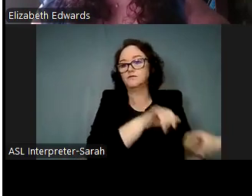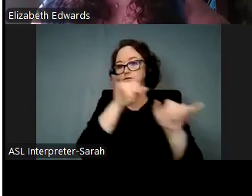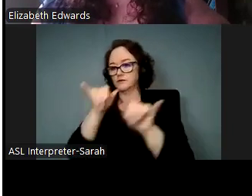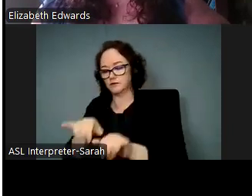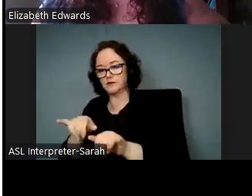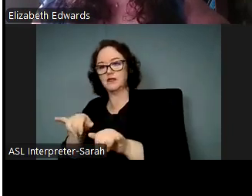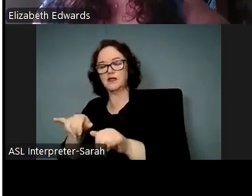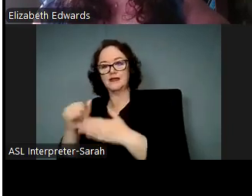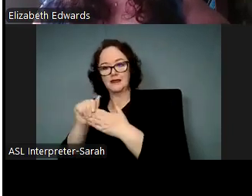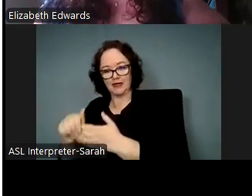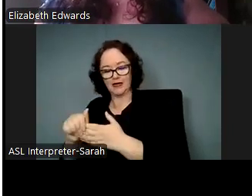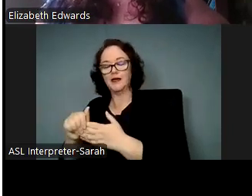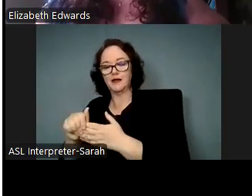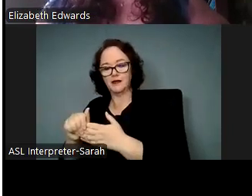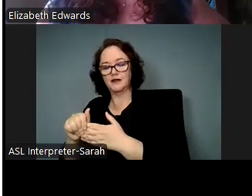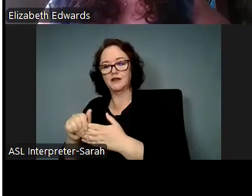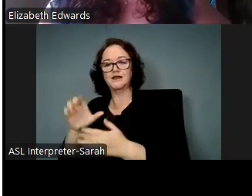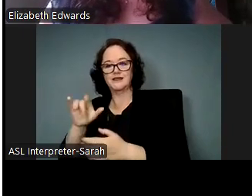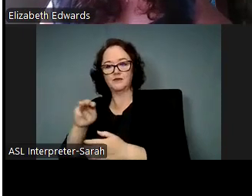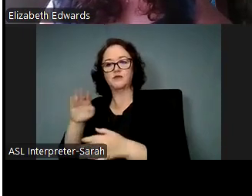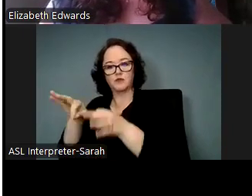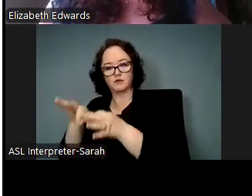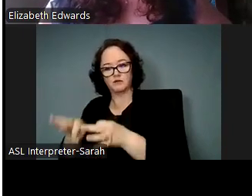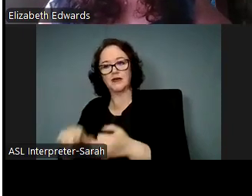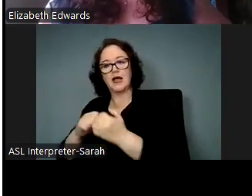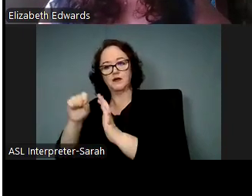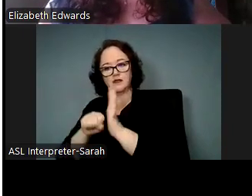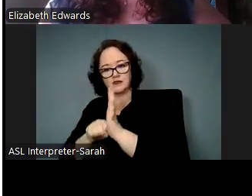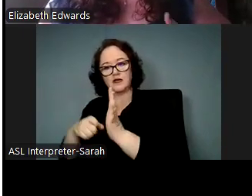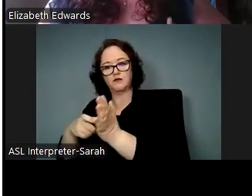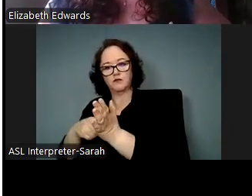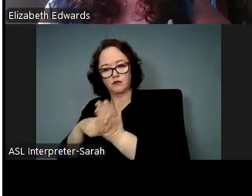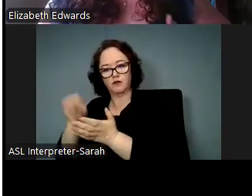says a state is supposed to fill it out. And so we did create, as